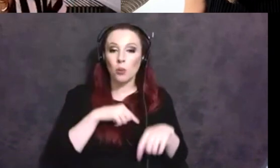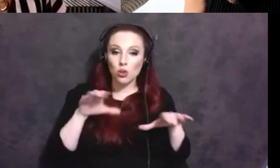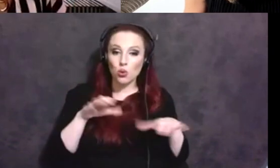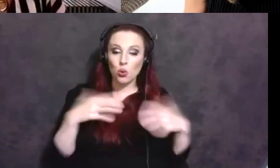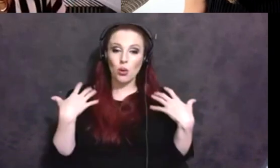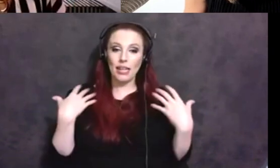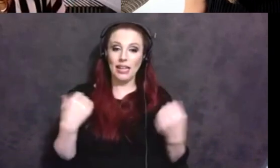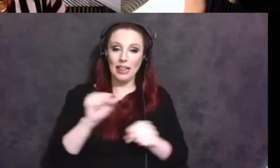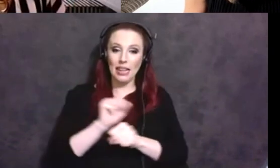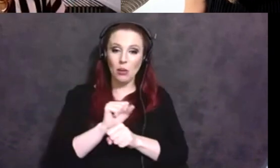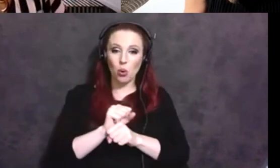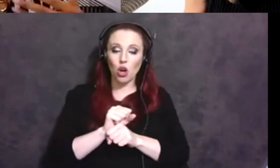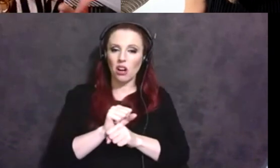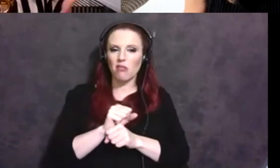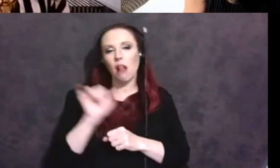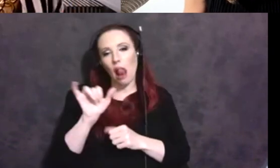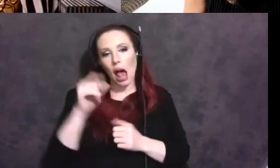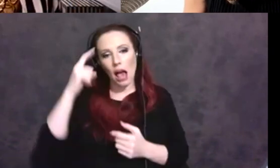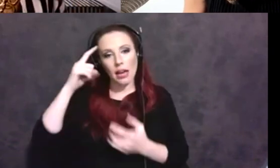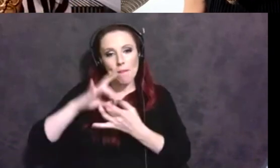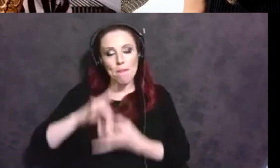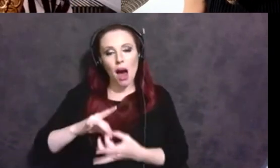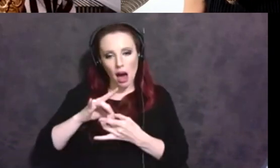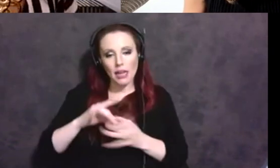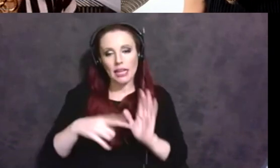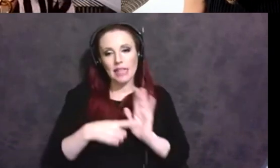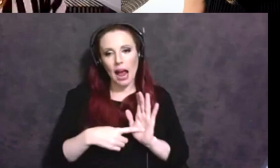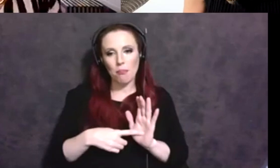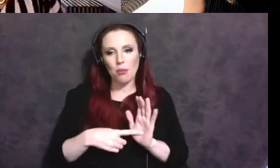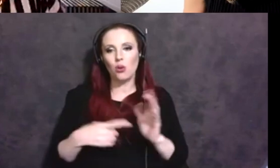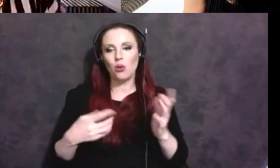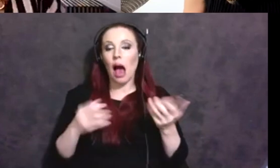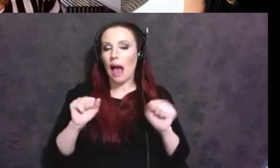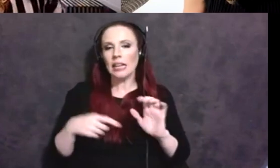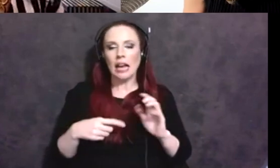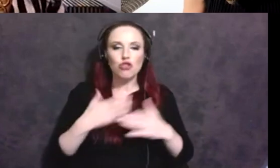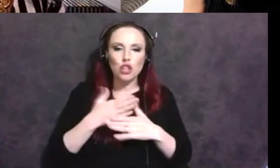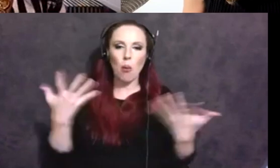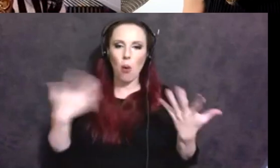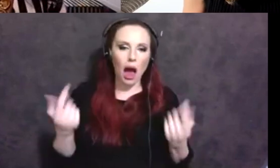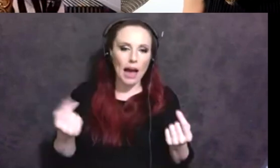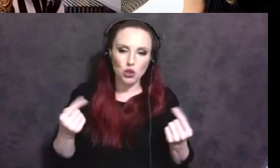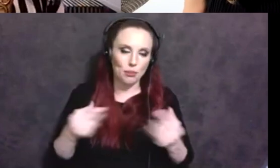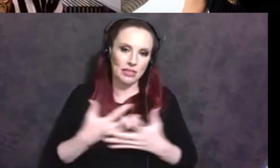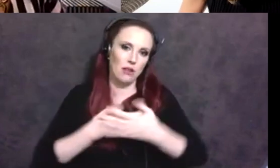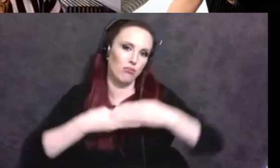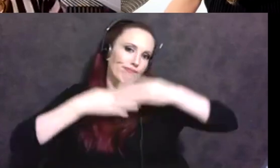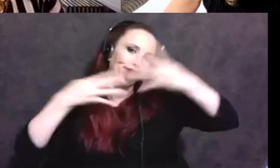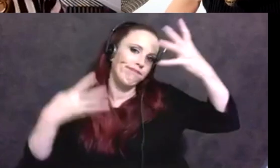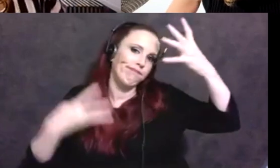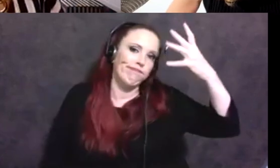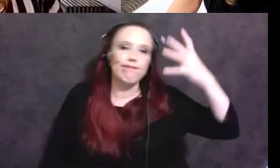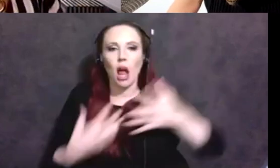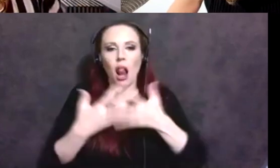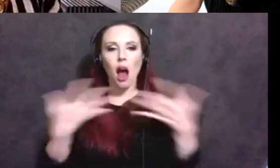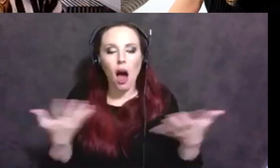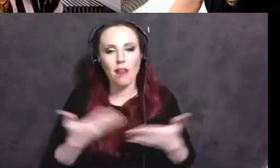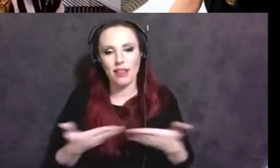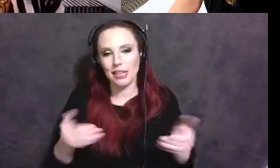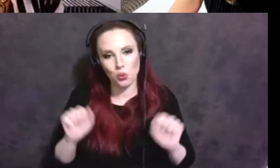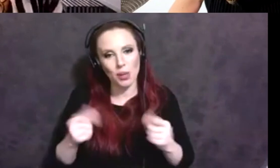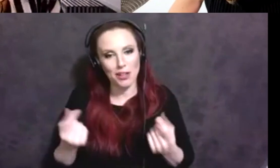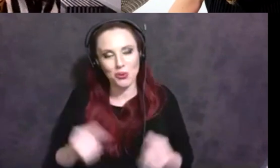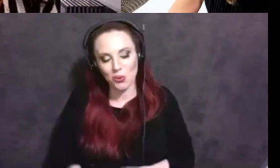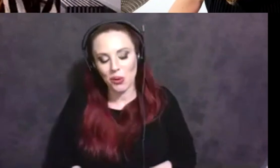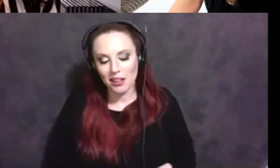beauty of doing this healing. When we do this healing work around being embodied and I am